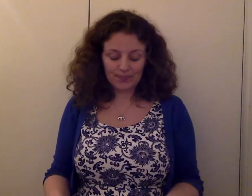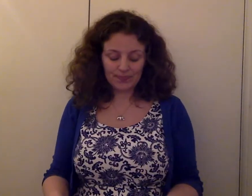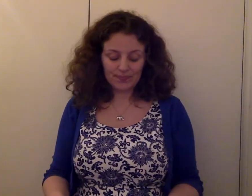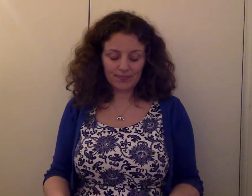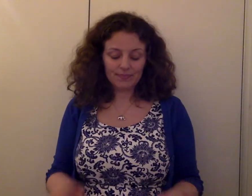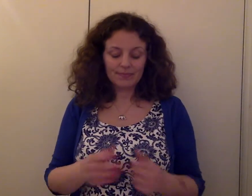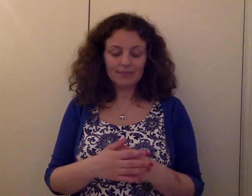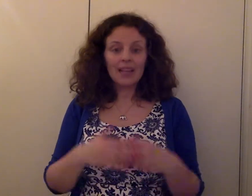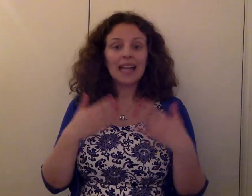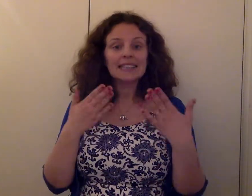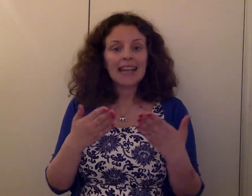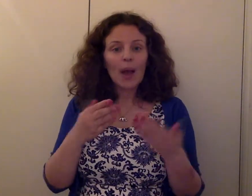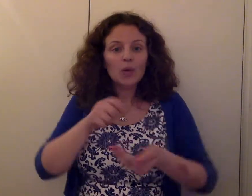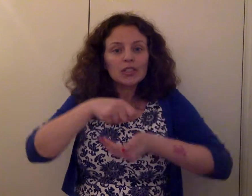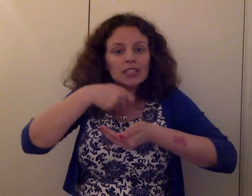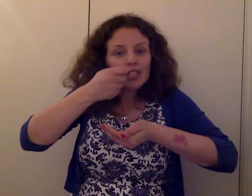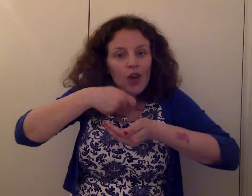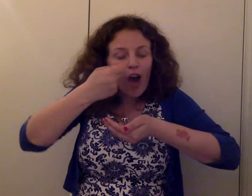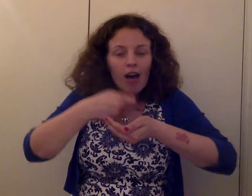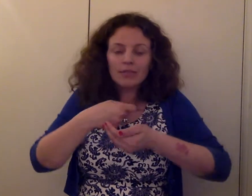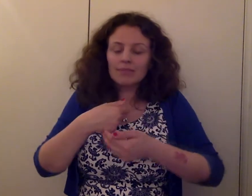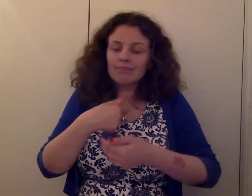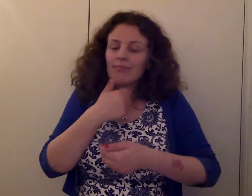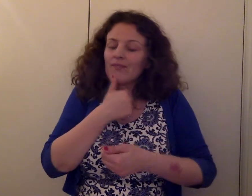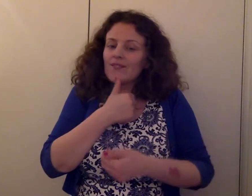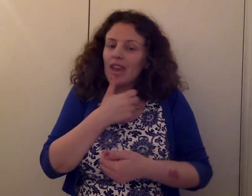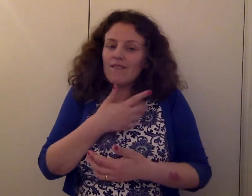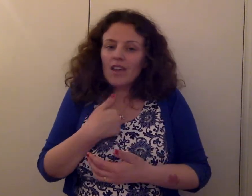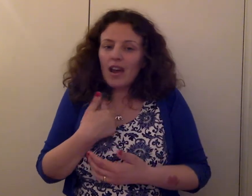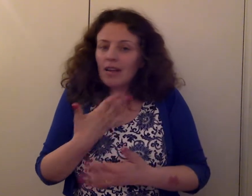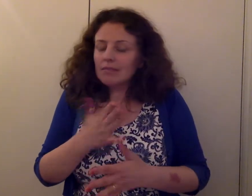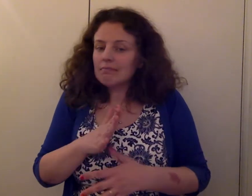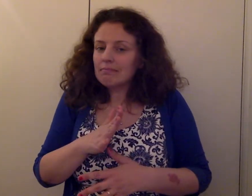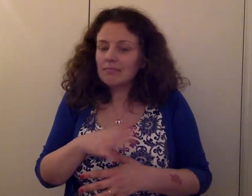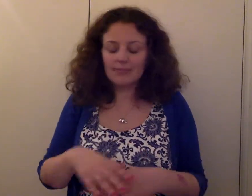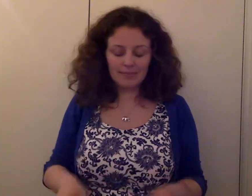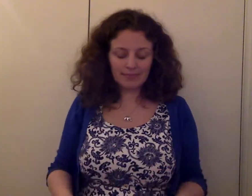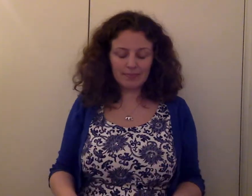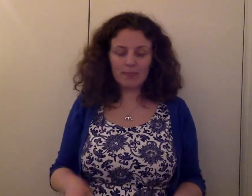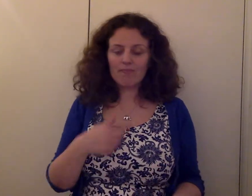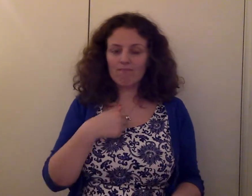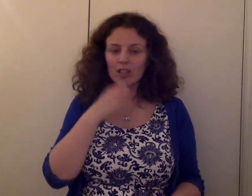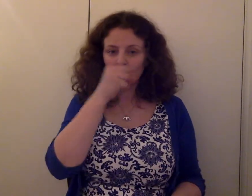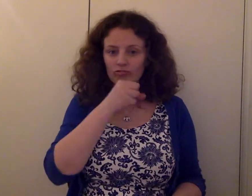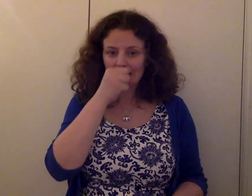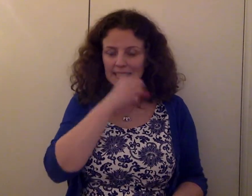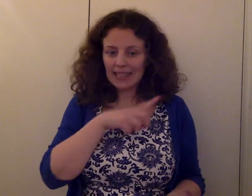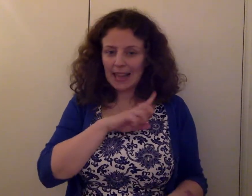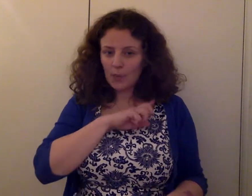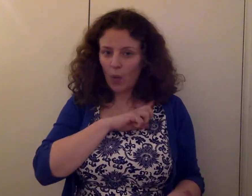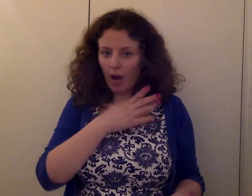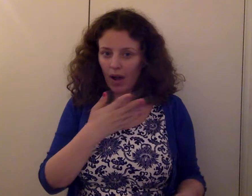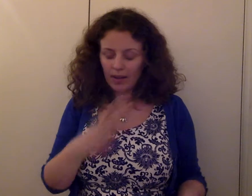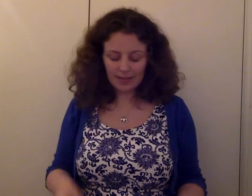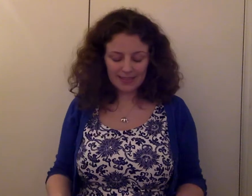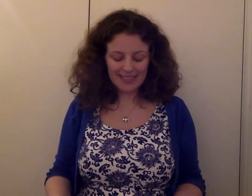Now desserts favourite, I'm greedy that's why.